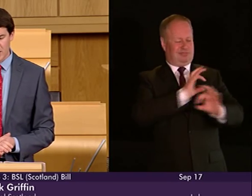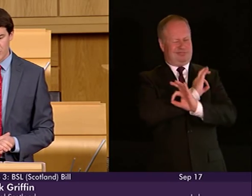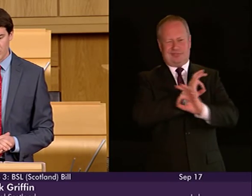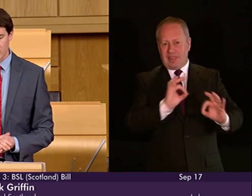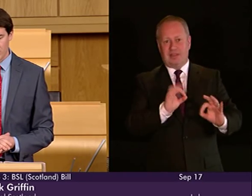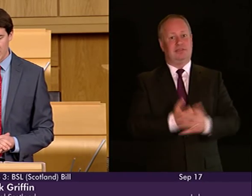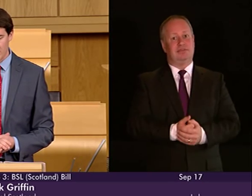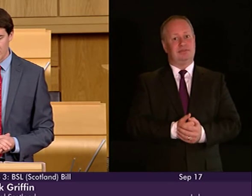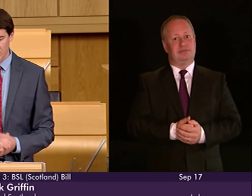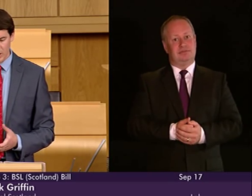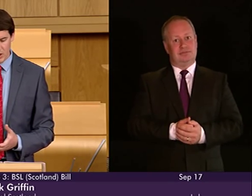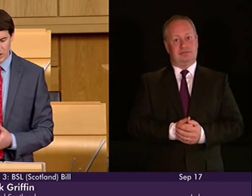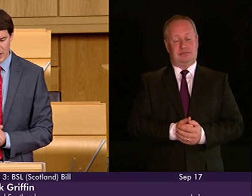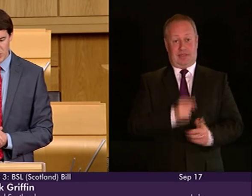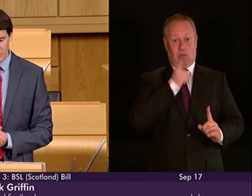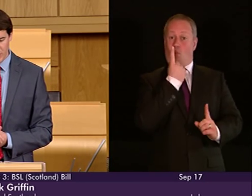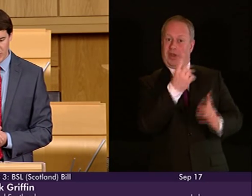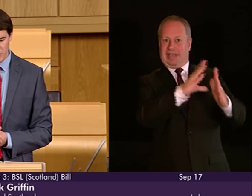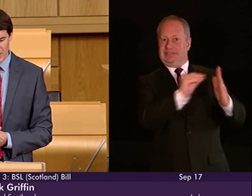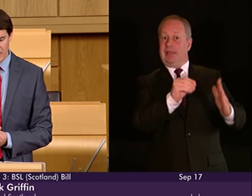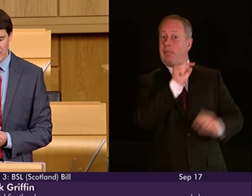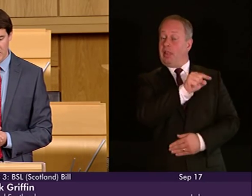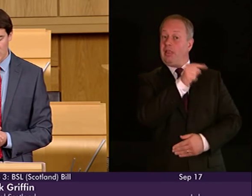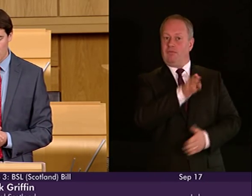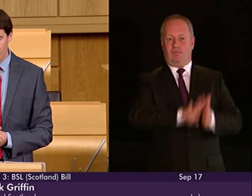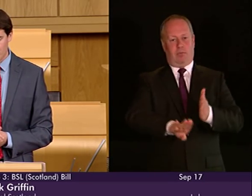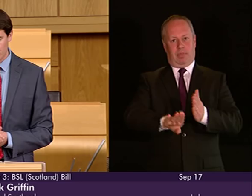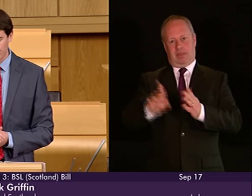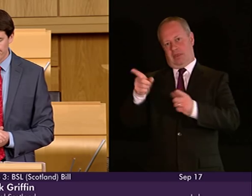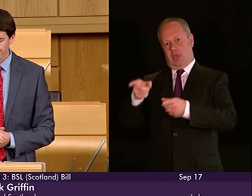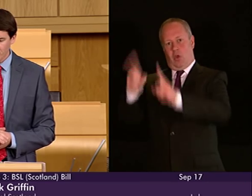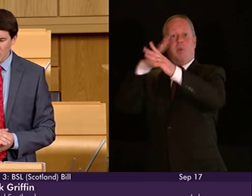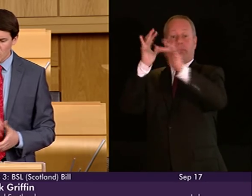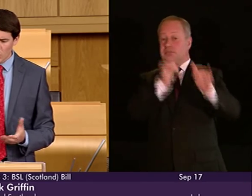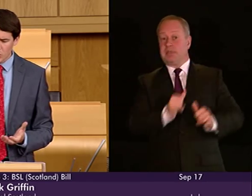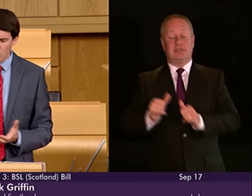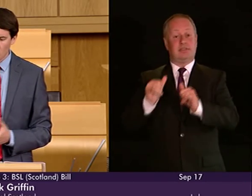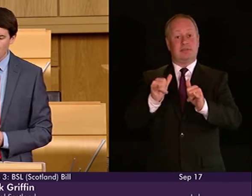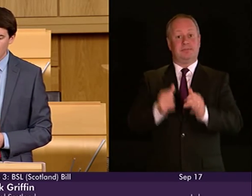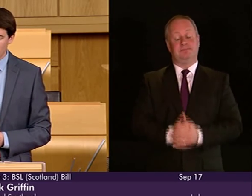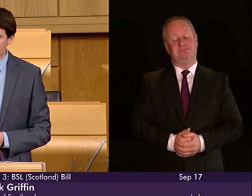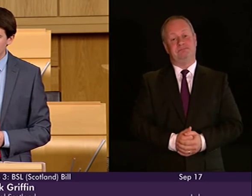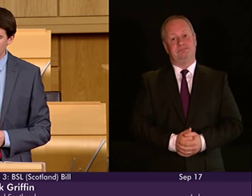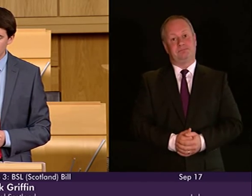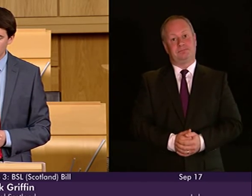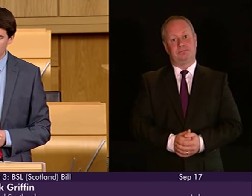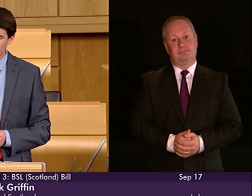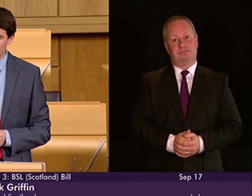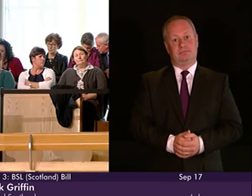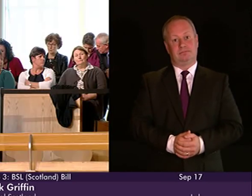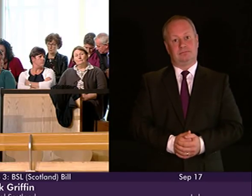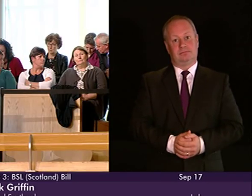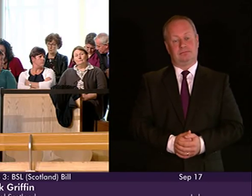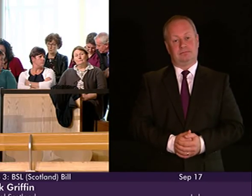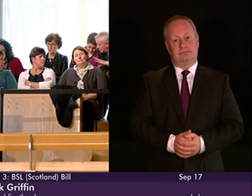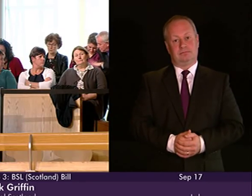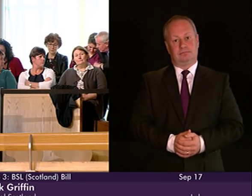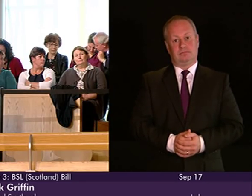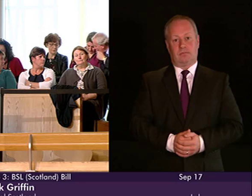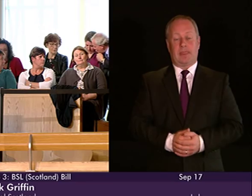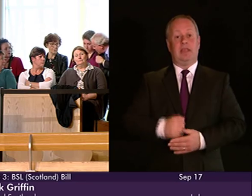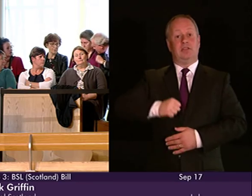one example that the ombudsman has published. Statistics provided by the Scottish Council